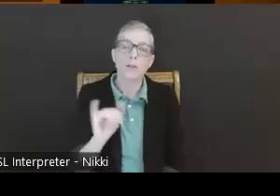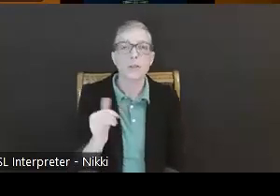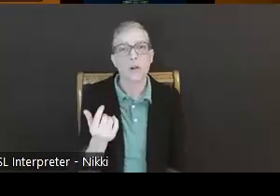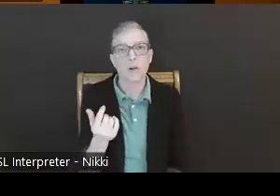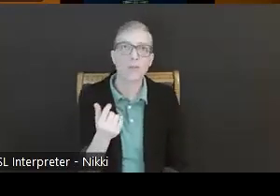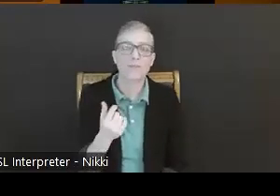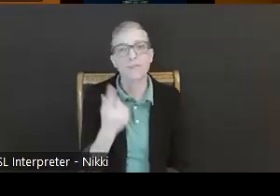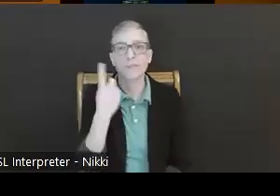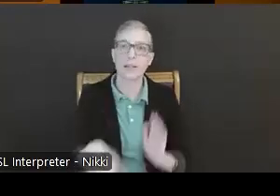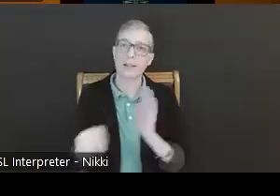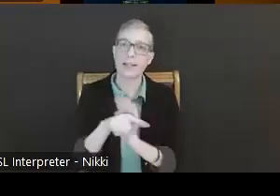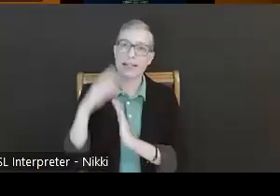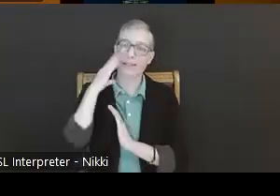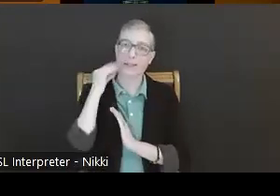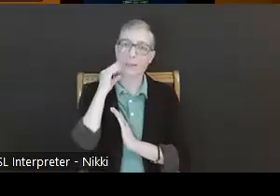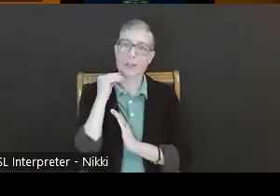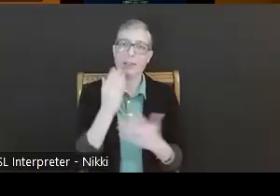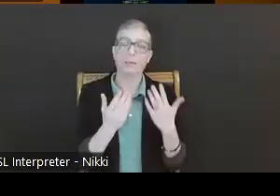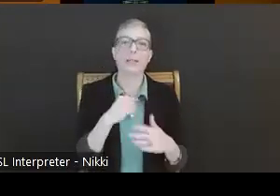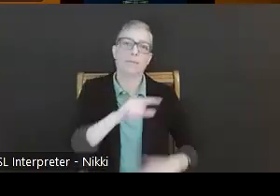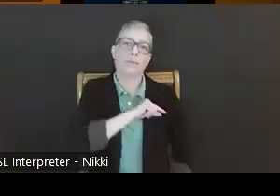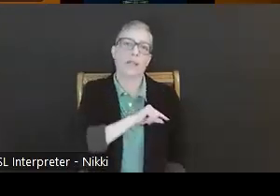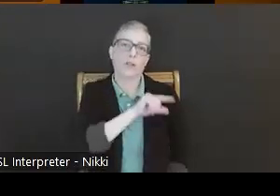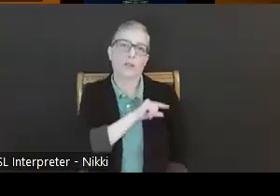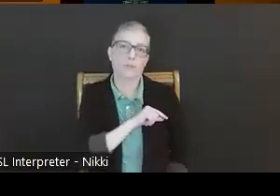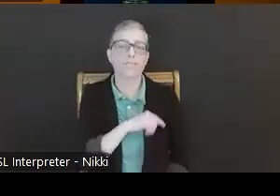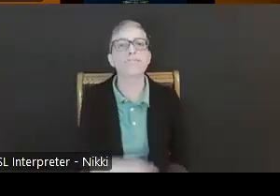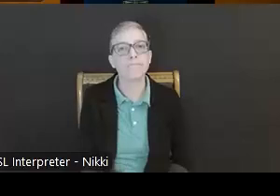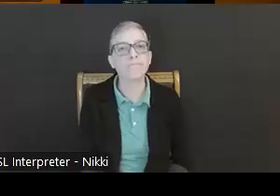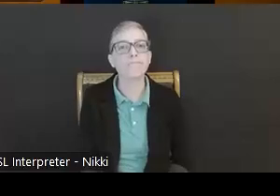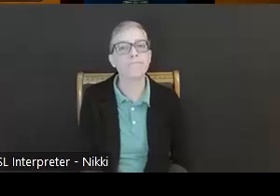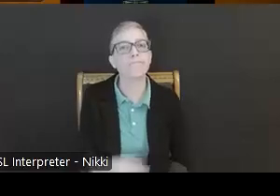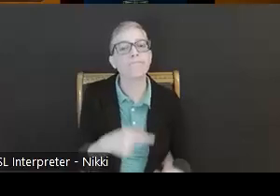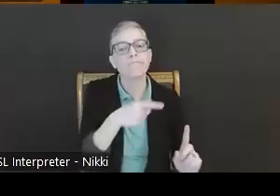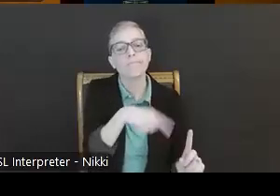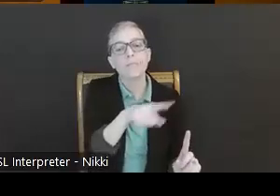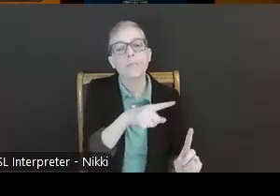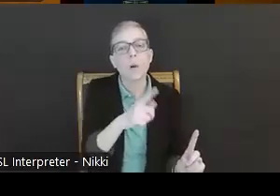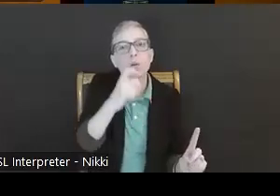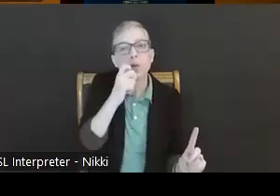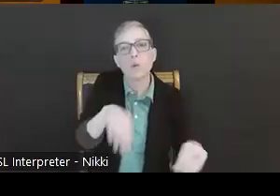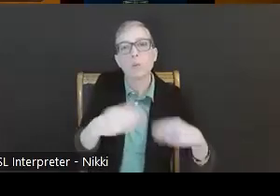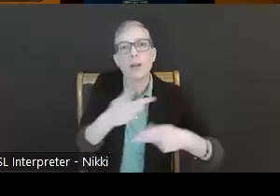is this idea of guilt um and caregivers thinking about wanting to kind of be done with it all and